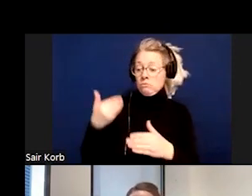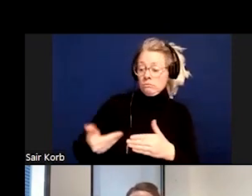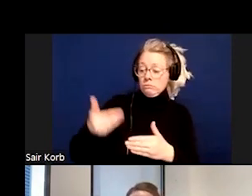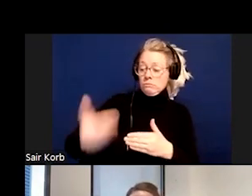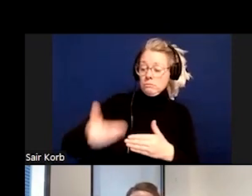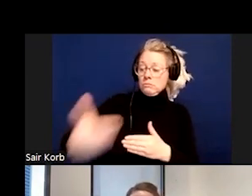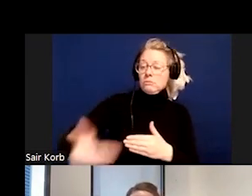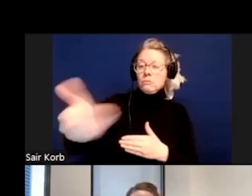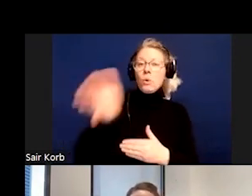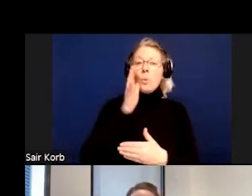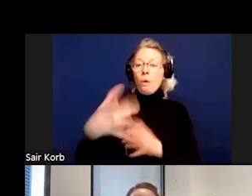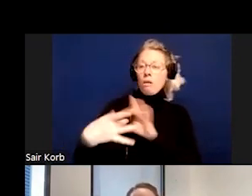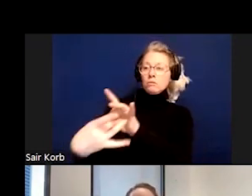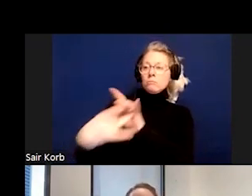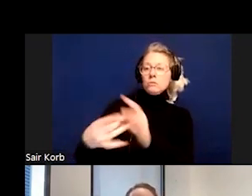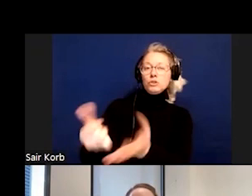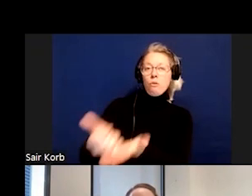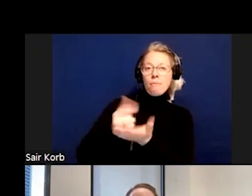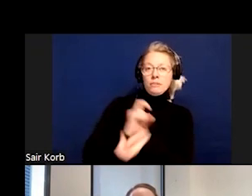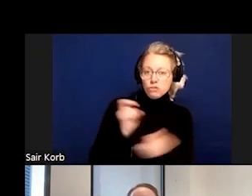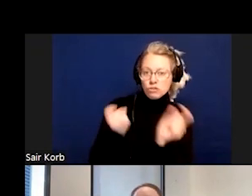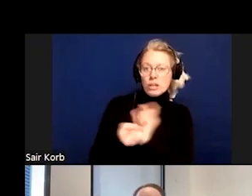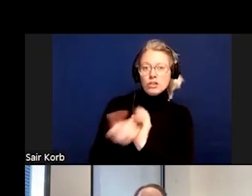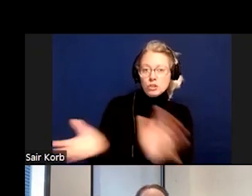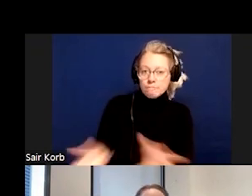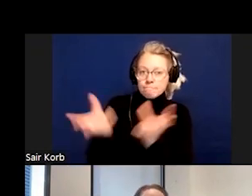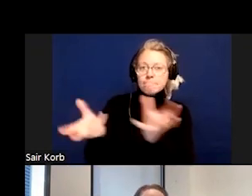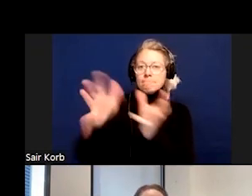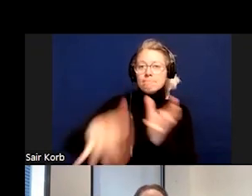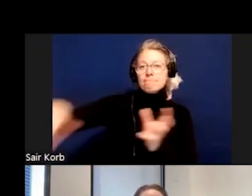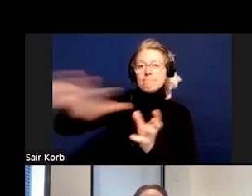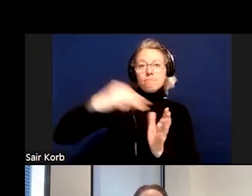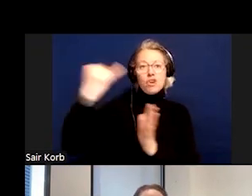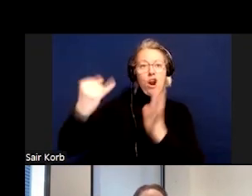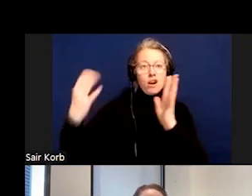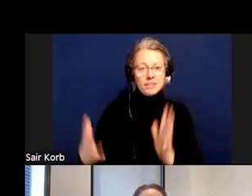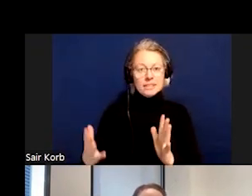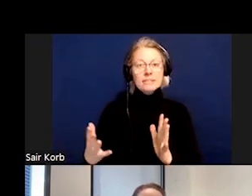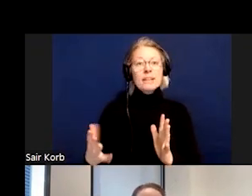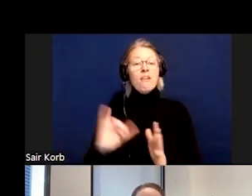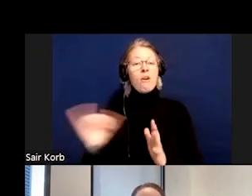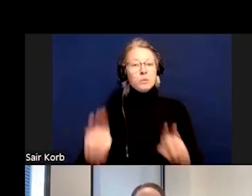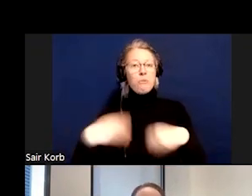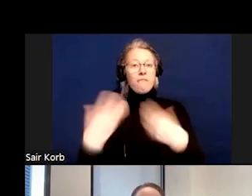of the arts ecosystem and for the stewardship of our dollars on behalf of the public.